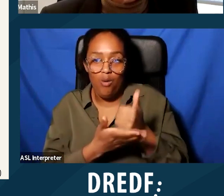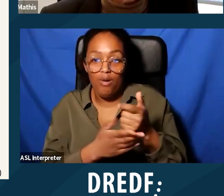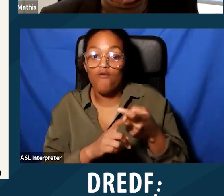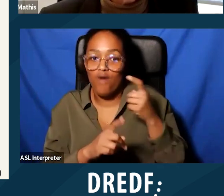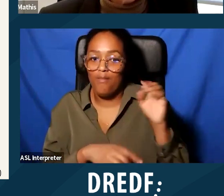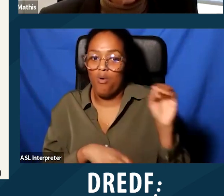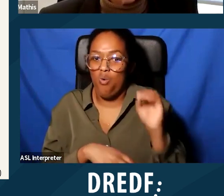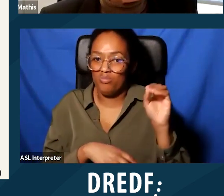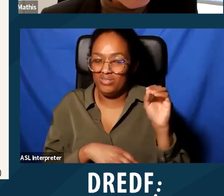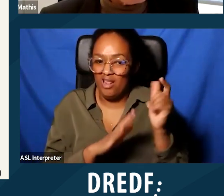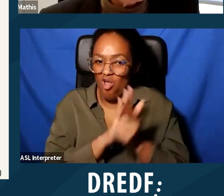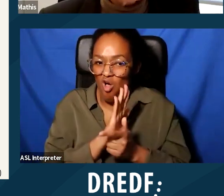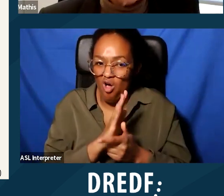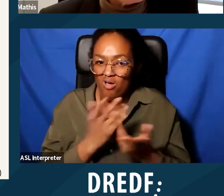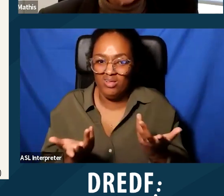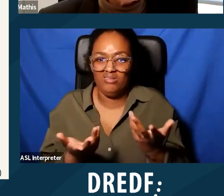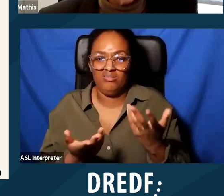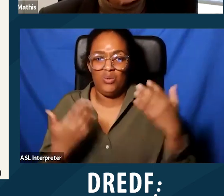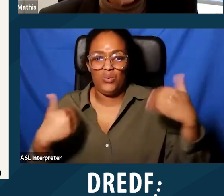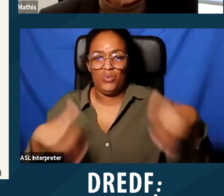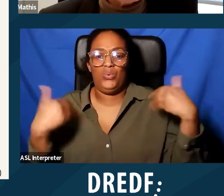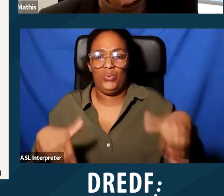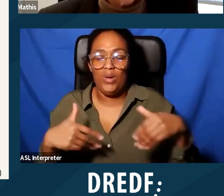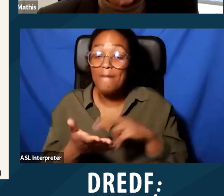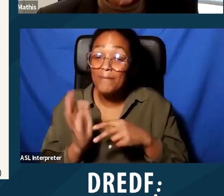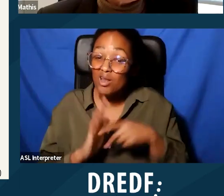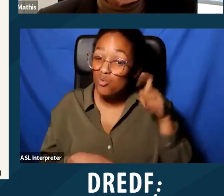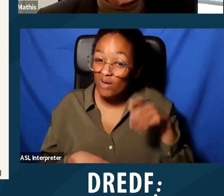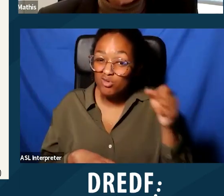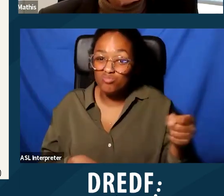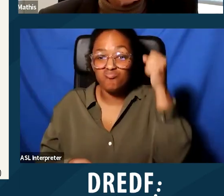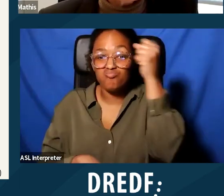So, in other words, you have to wait until you're institutionalized before you can